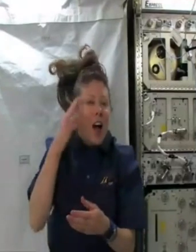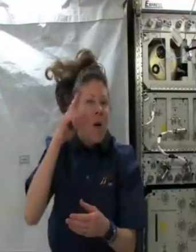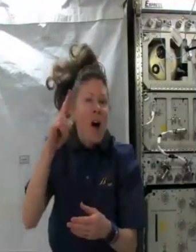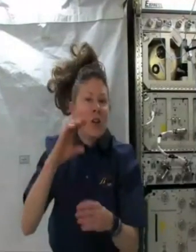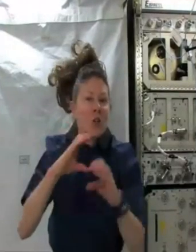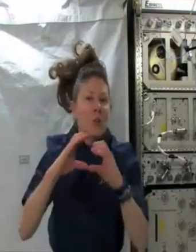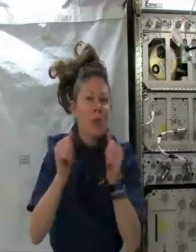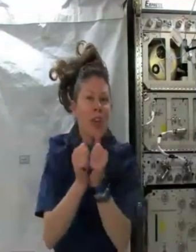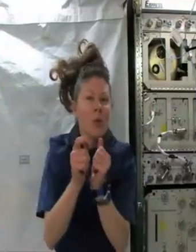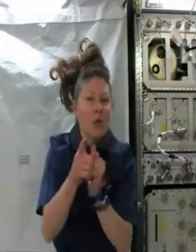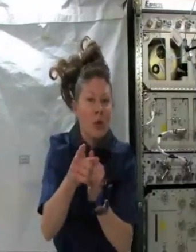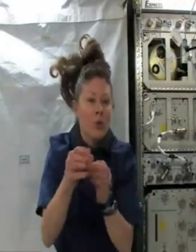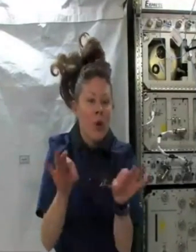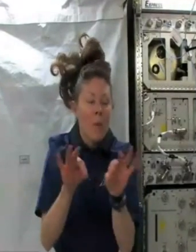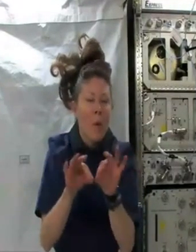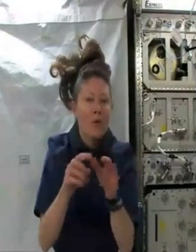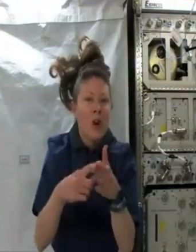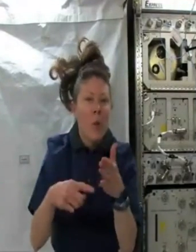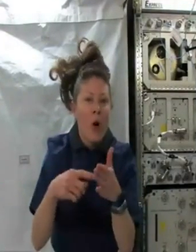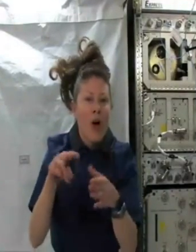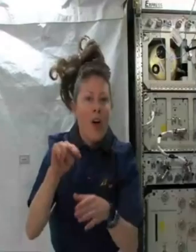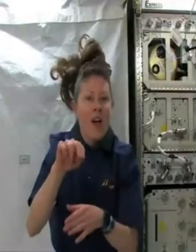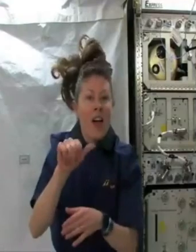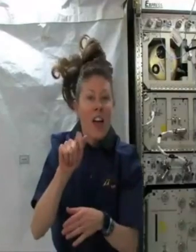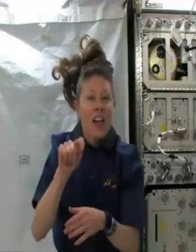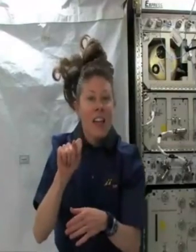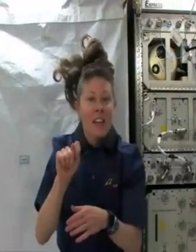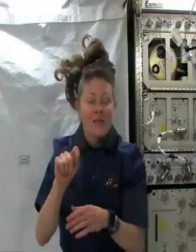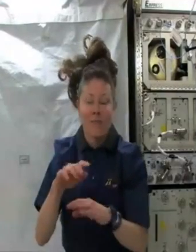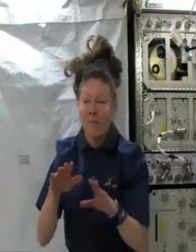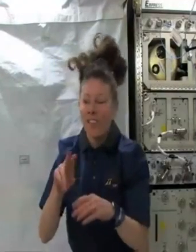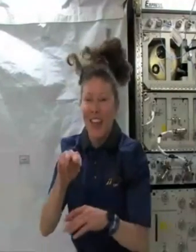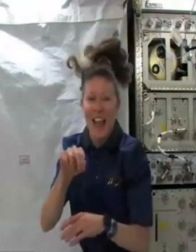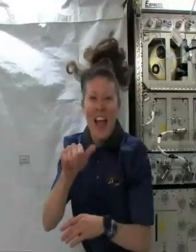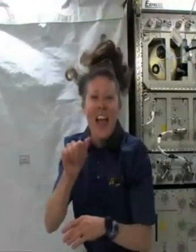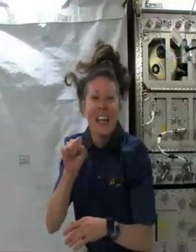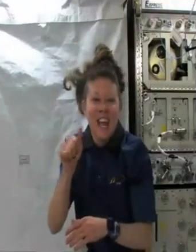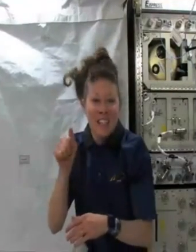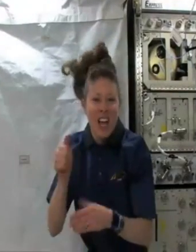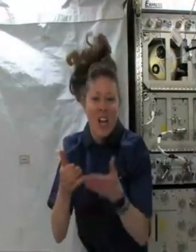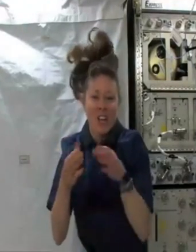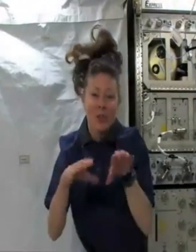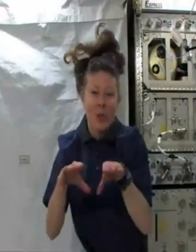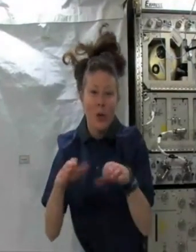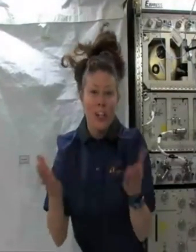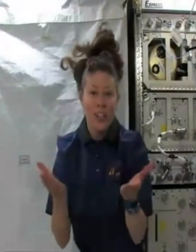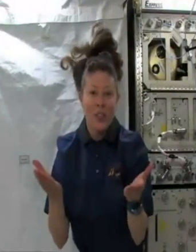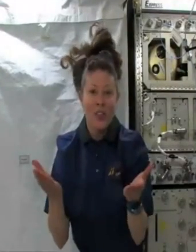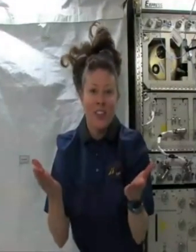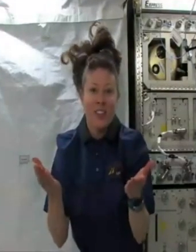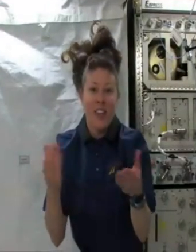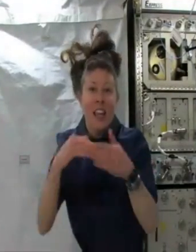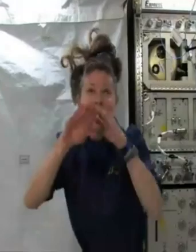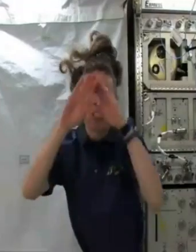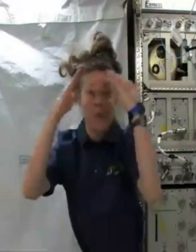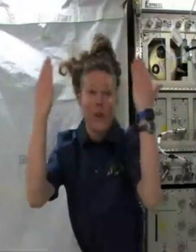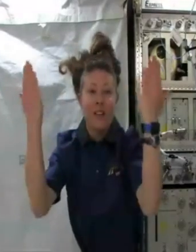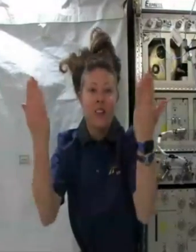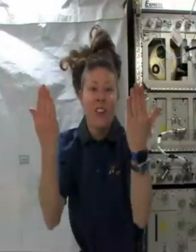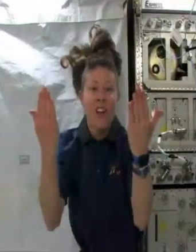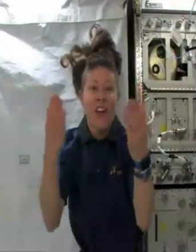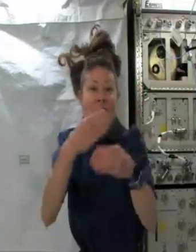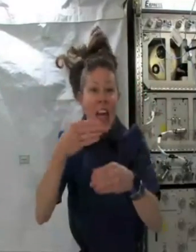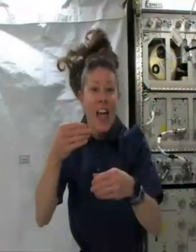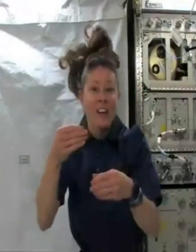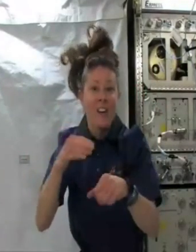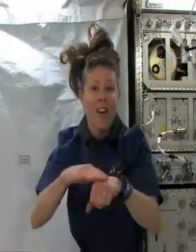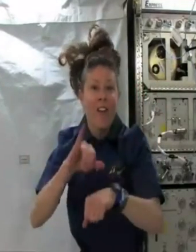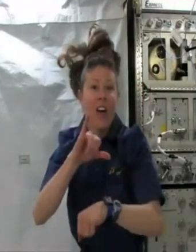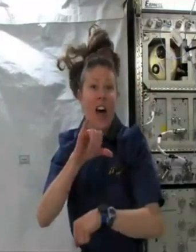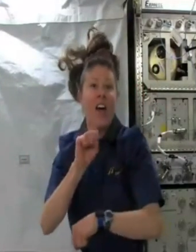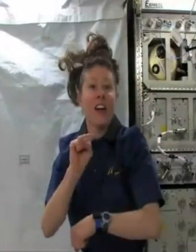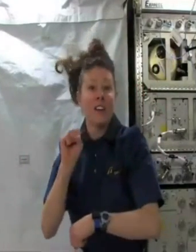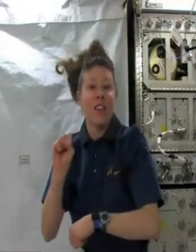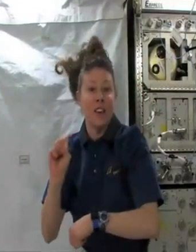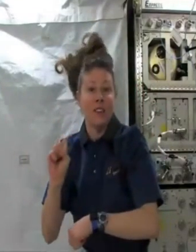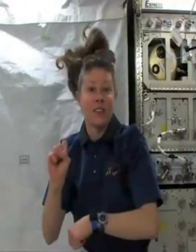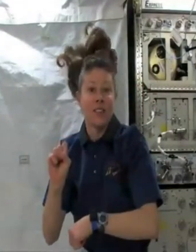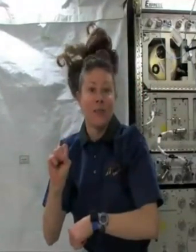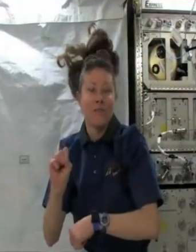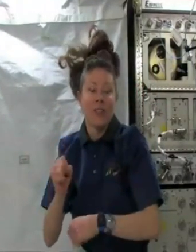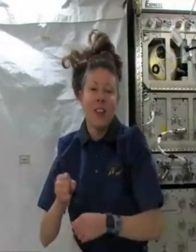I want to communicate the importance of what NASA is doing here in space and on the ISS.